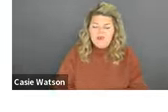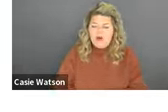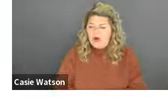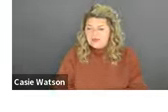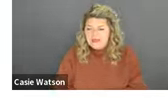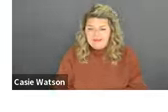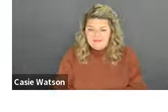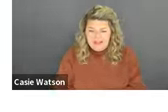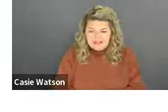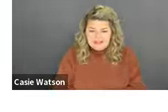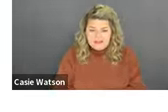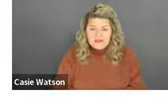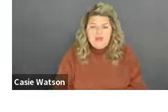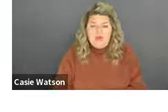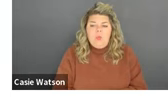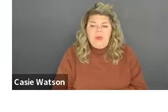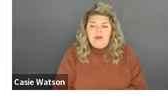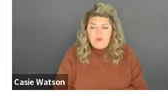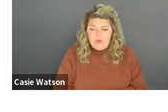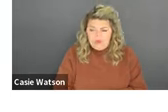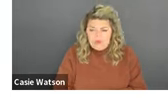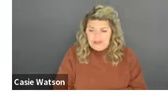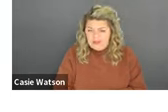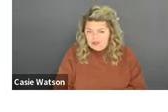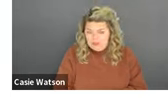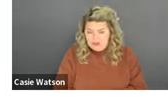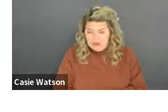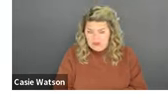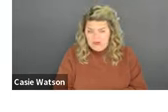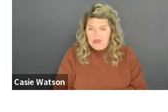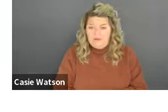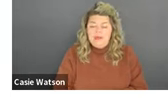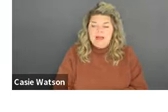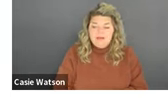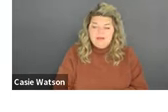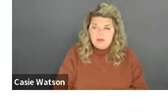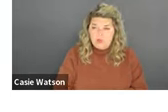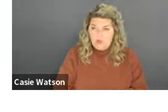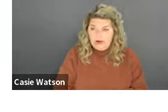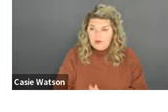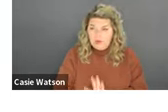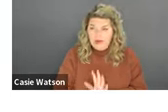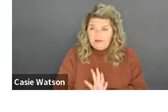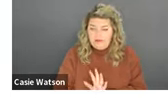If you are hosting an event where you know you'll need an interpreter, be mindful of where you have